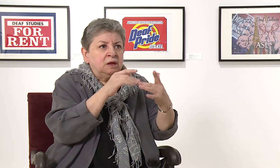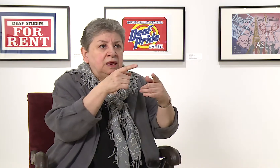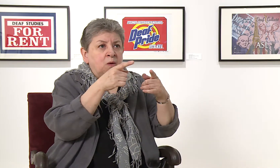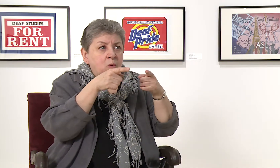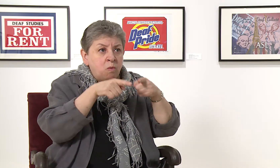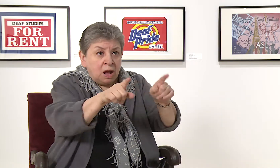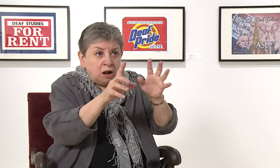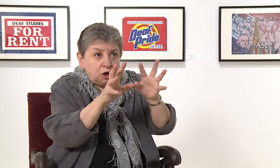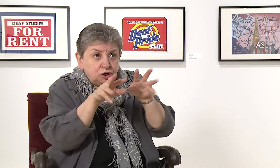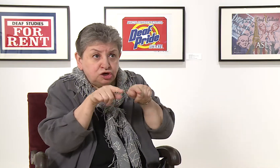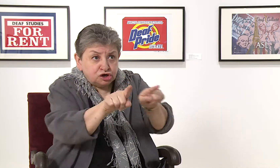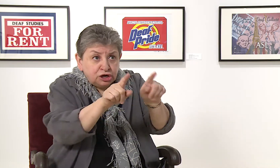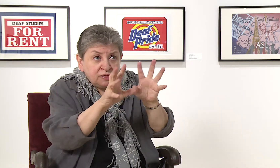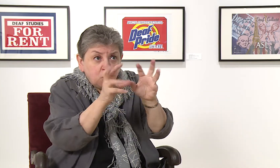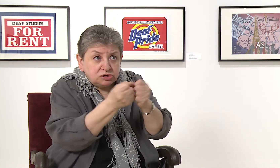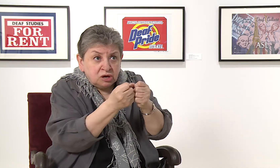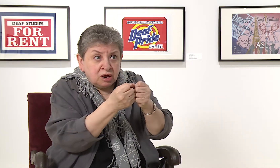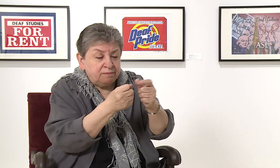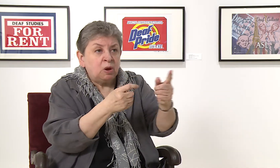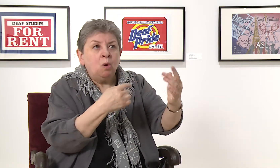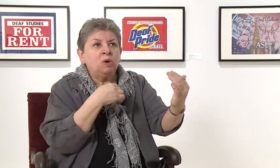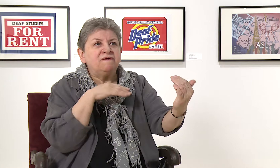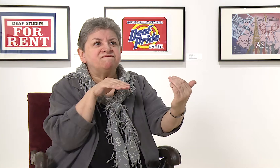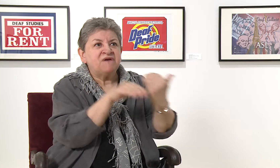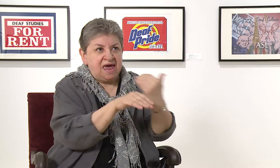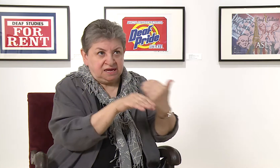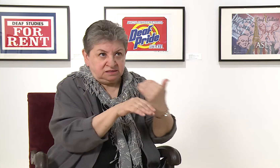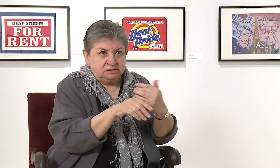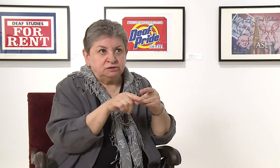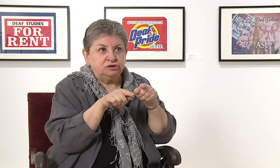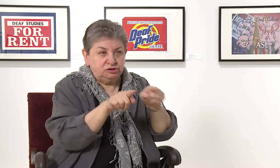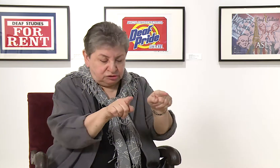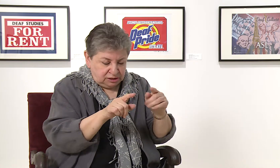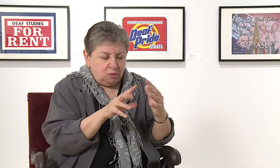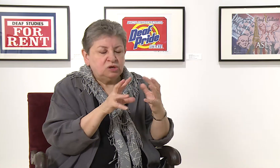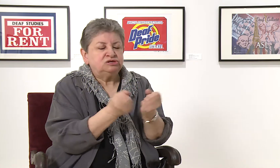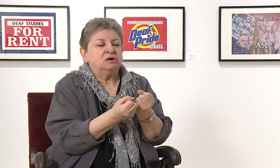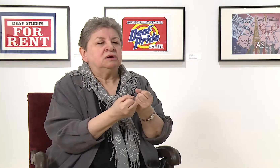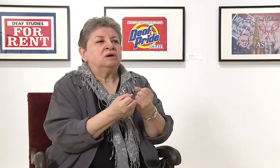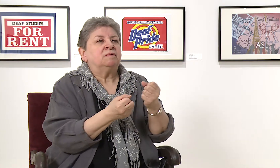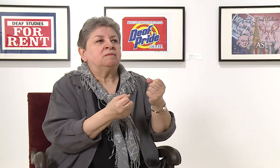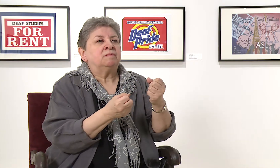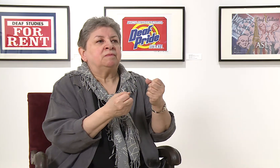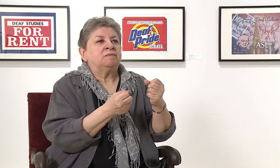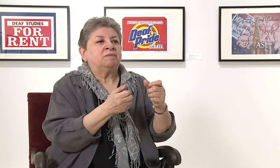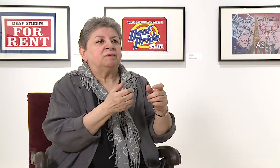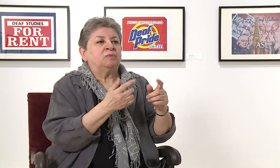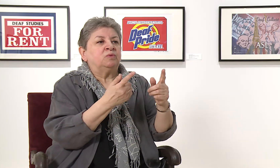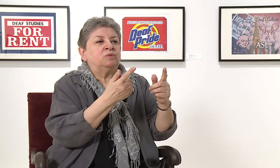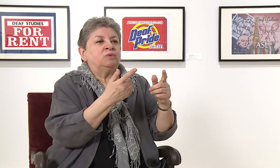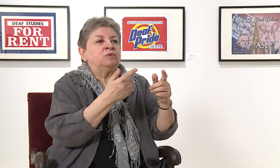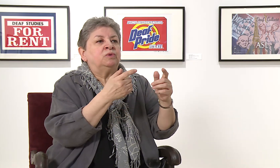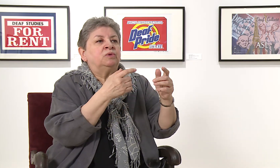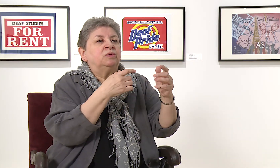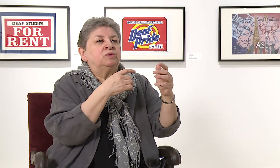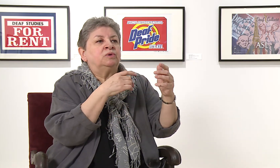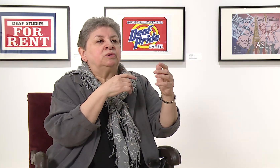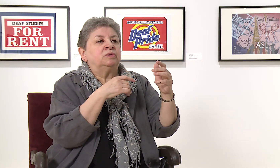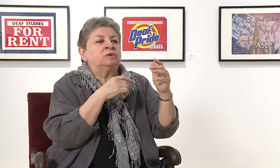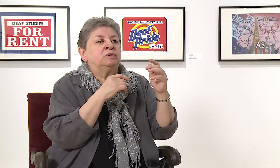And I thought, you know, OK. I had to sort of accept it. And during the workshop, we were able to communicate.